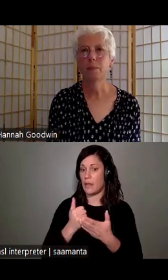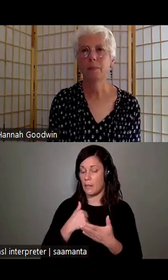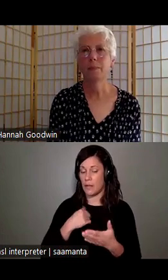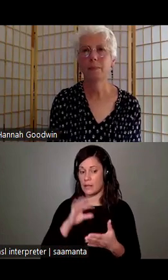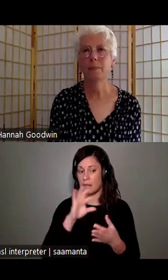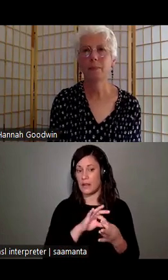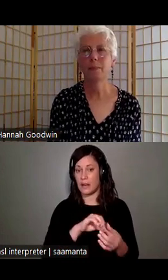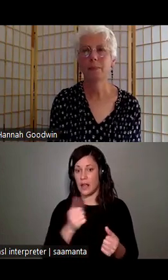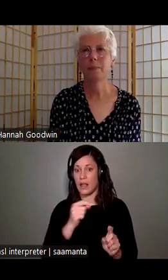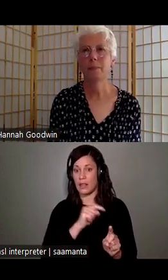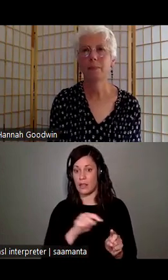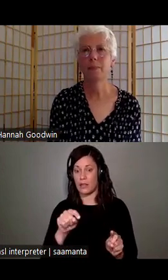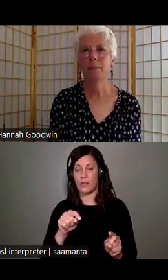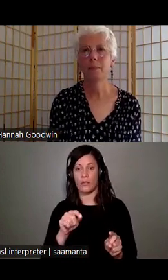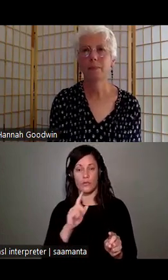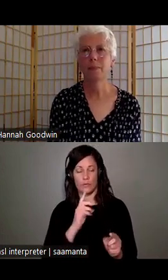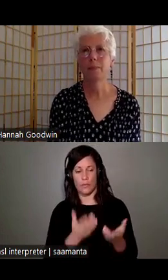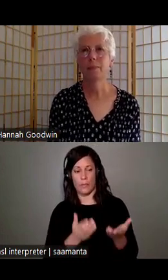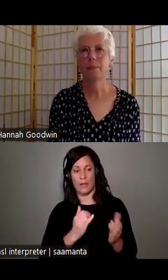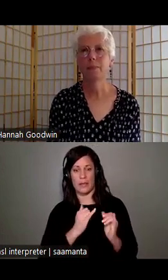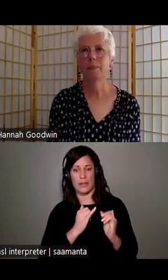who may be doing similar proposals to form a panel?